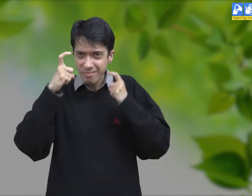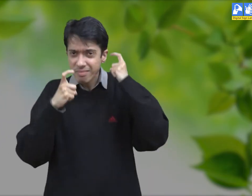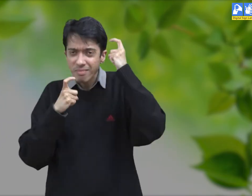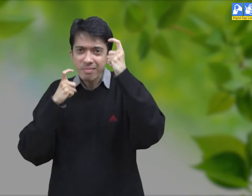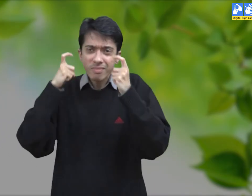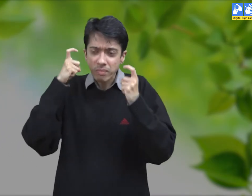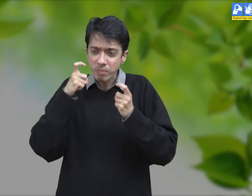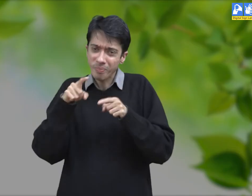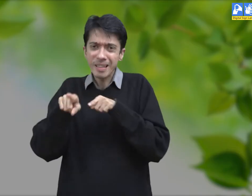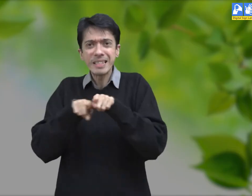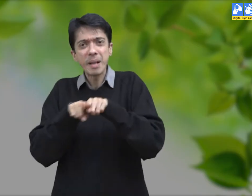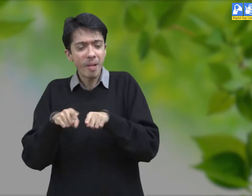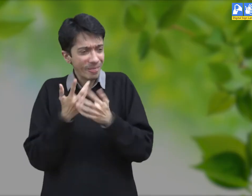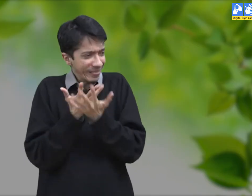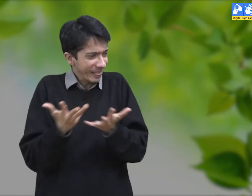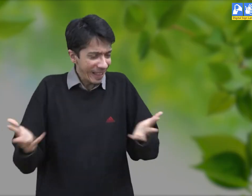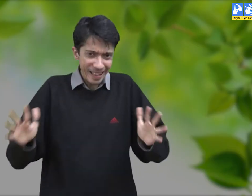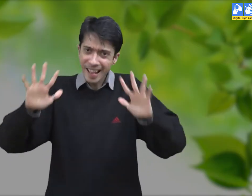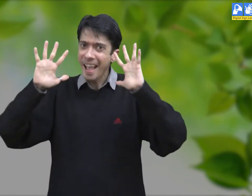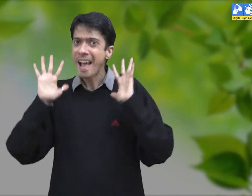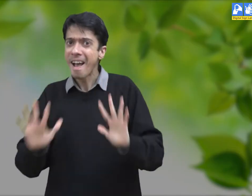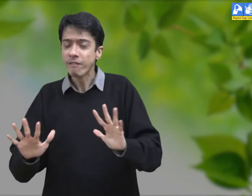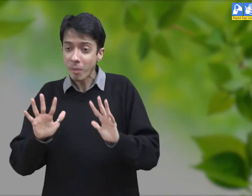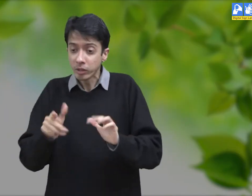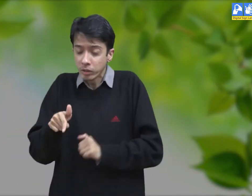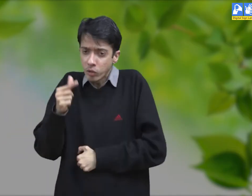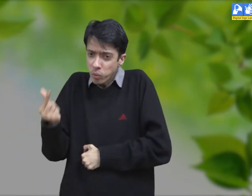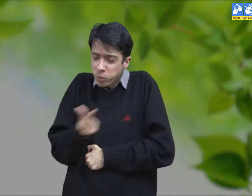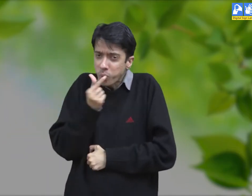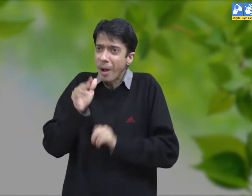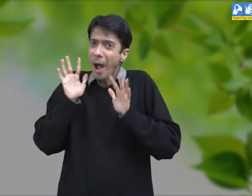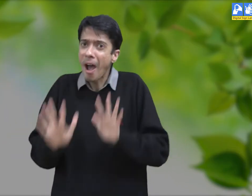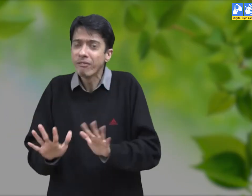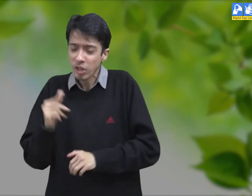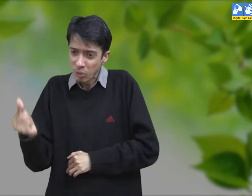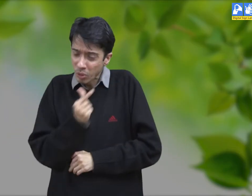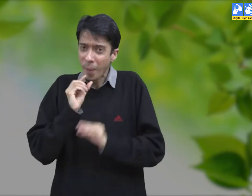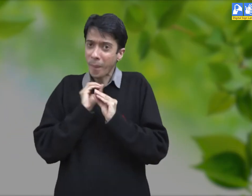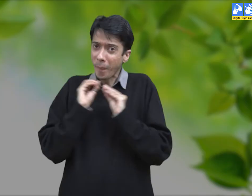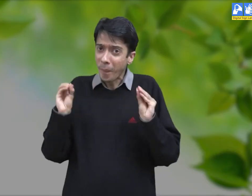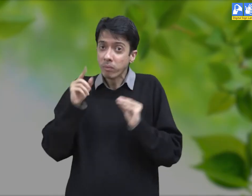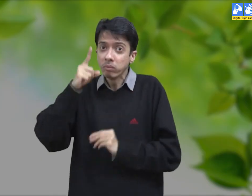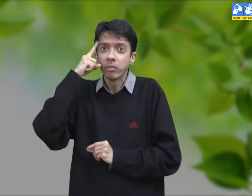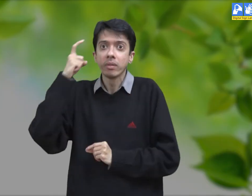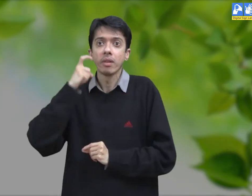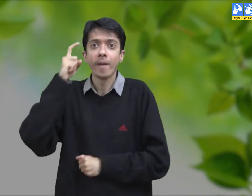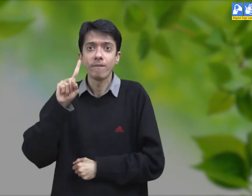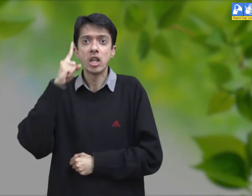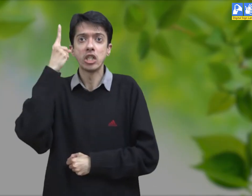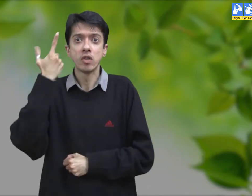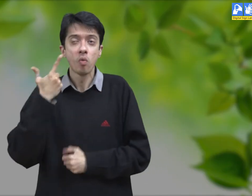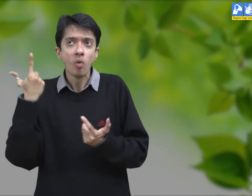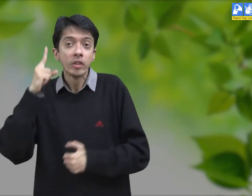Before using anything, it is our responsibility to think that the product can be reused or not.